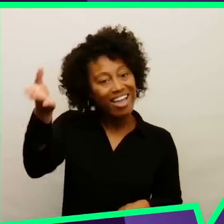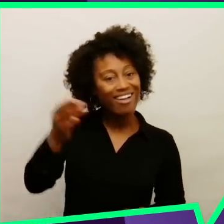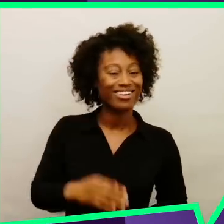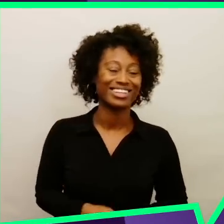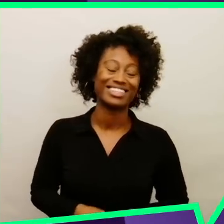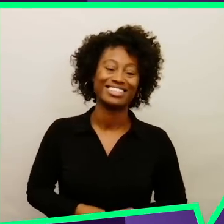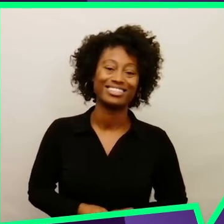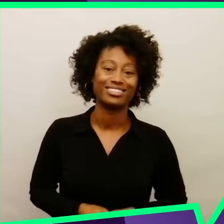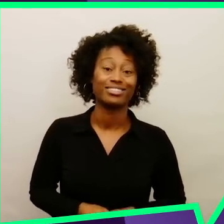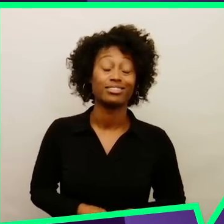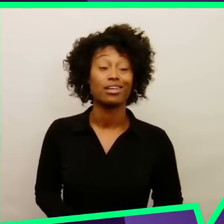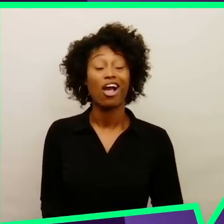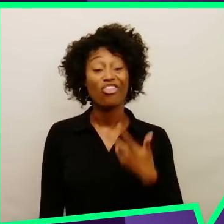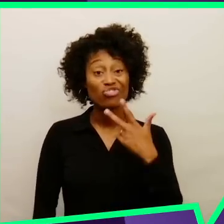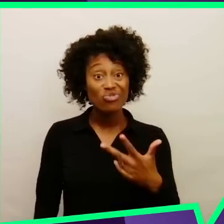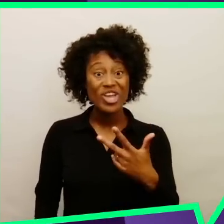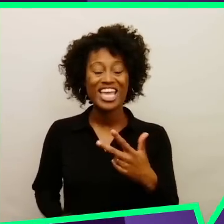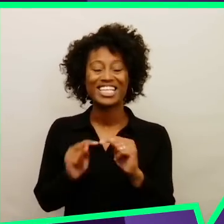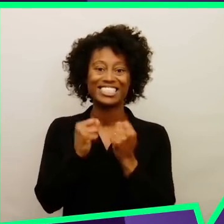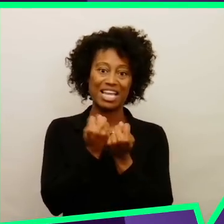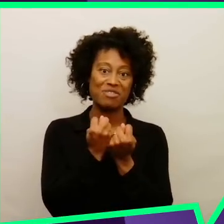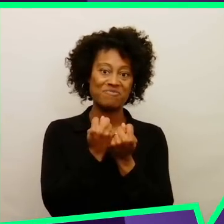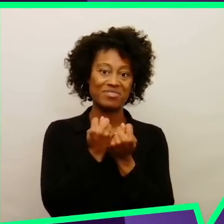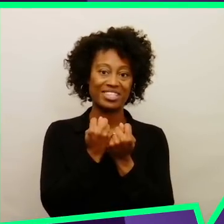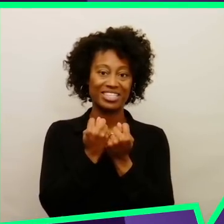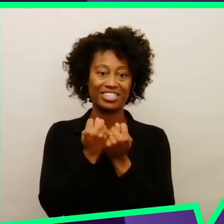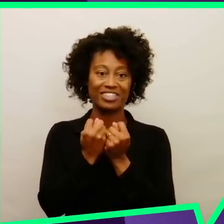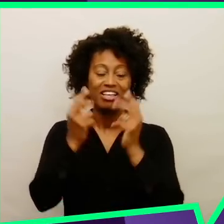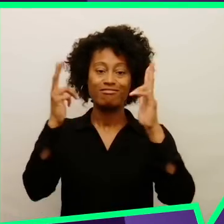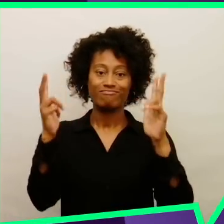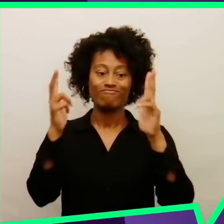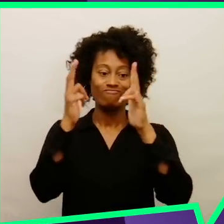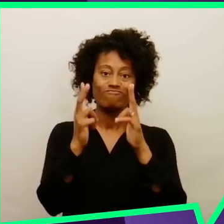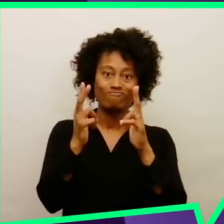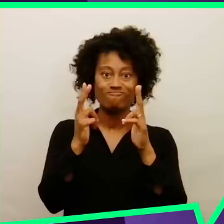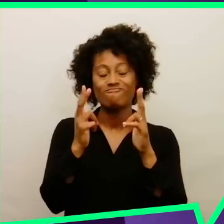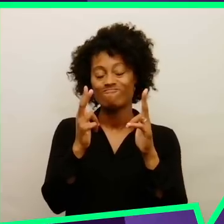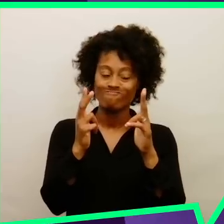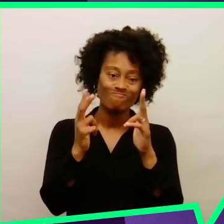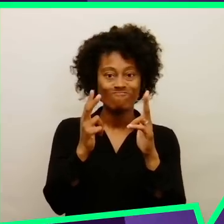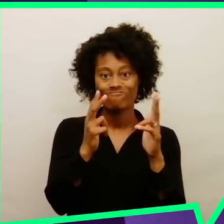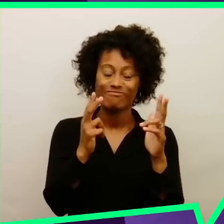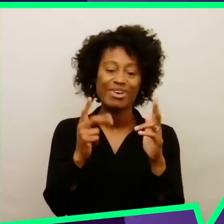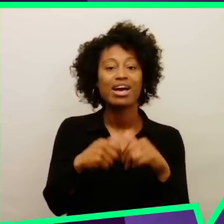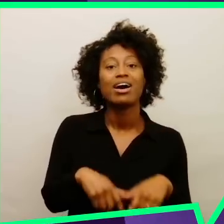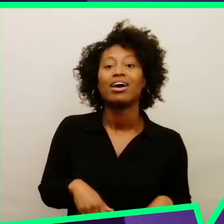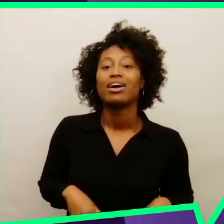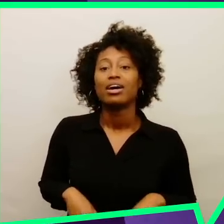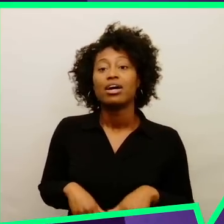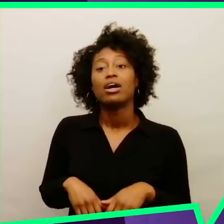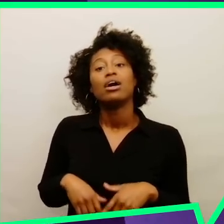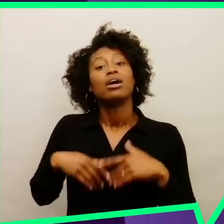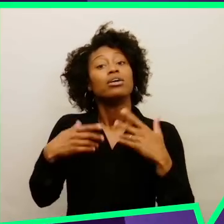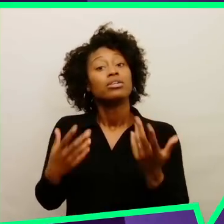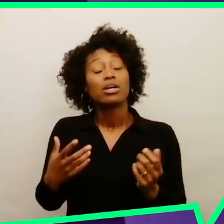So we've got three teams, two players apiece who are just dominating their last tournament.